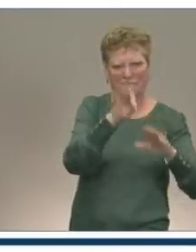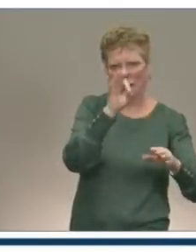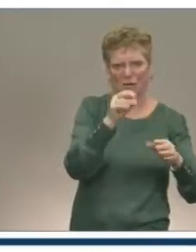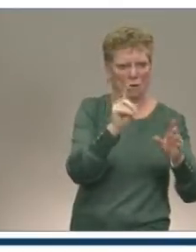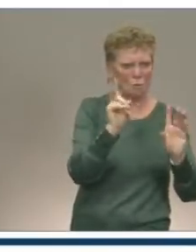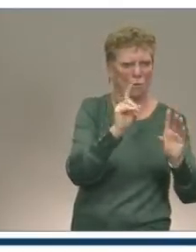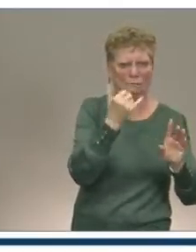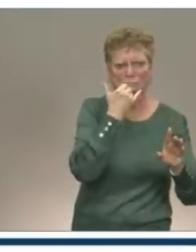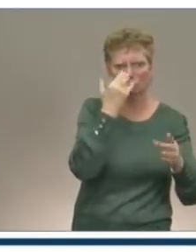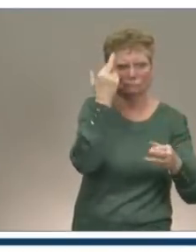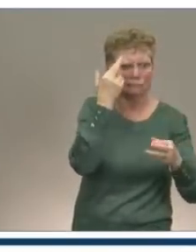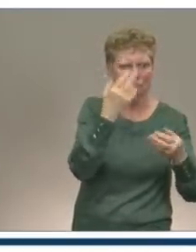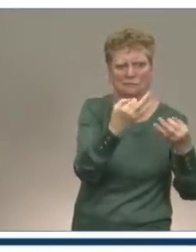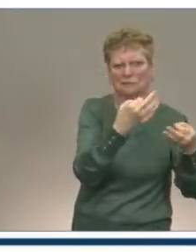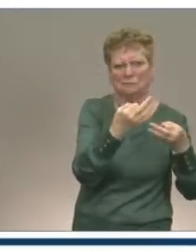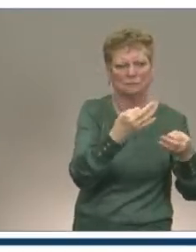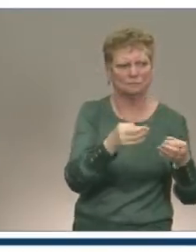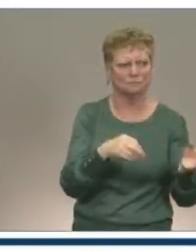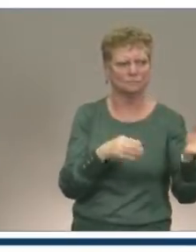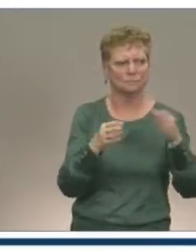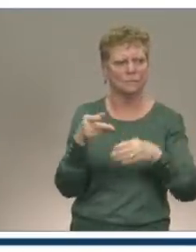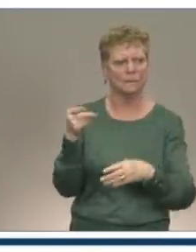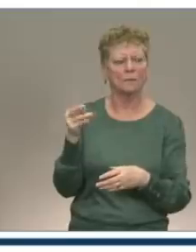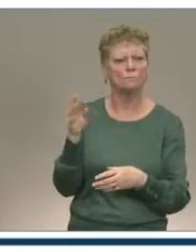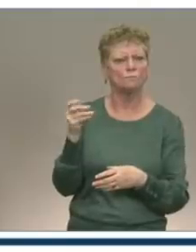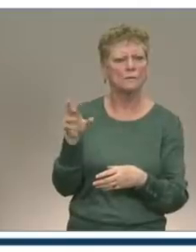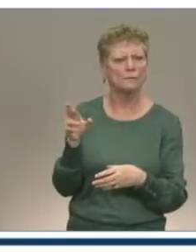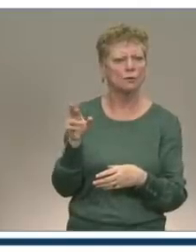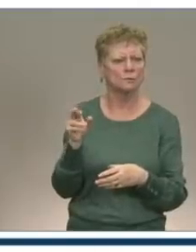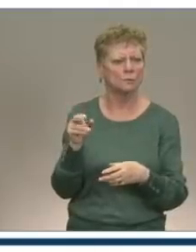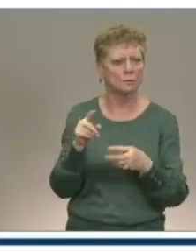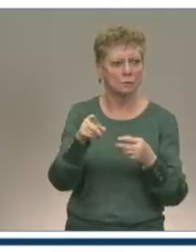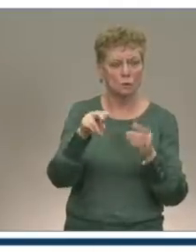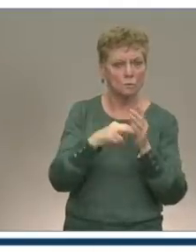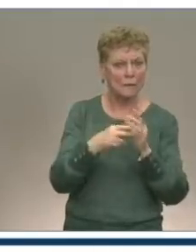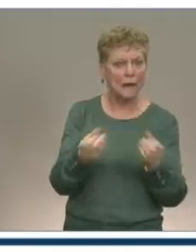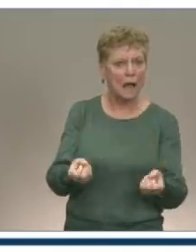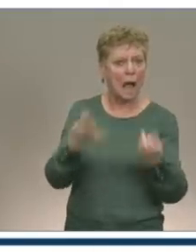for you on the booster sorry are you talking about the number of people fully vaccinated no